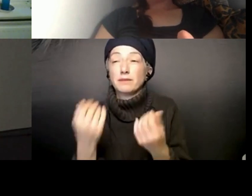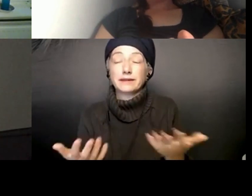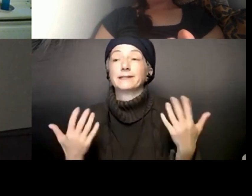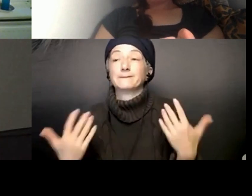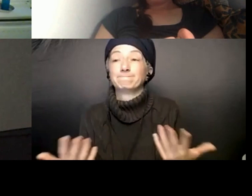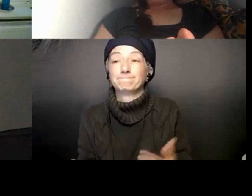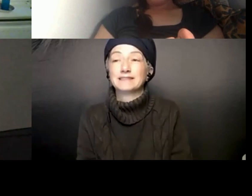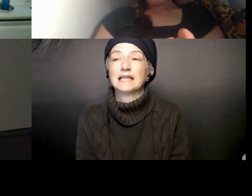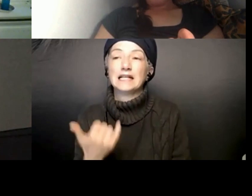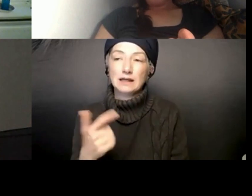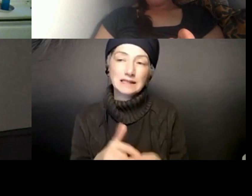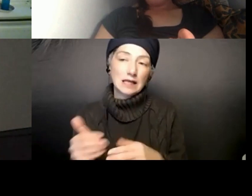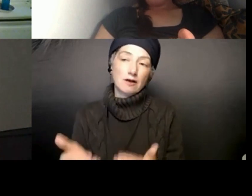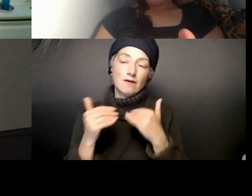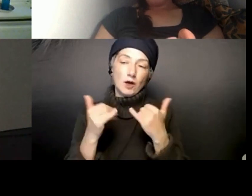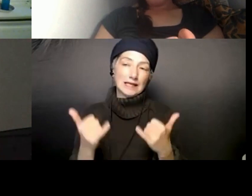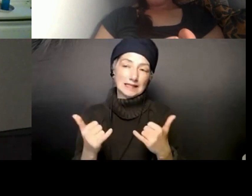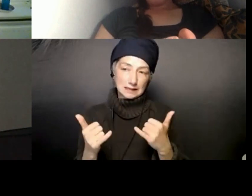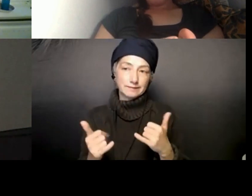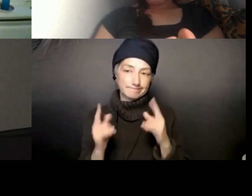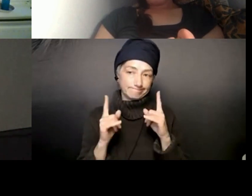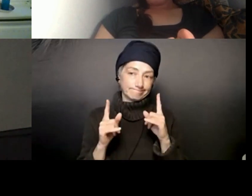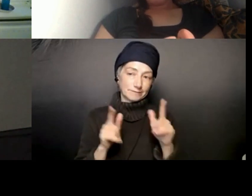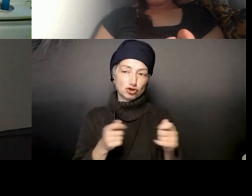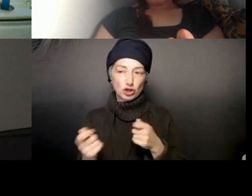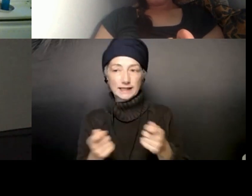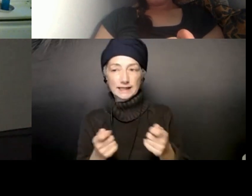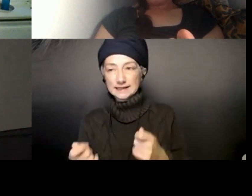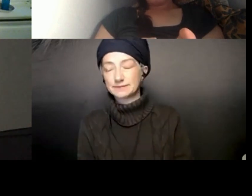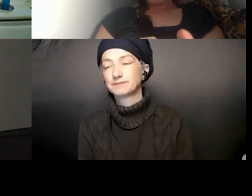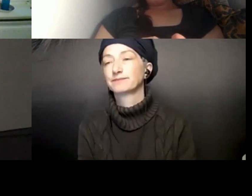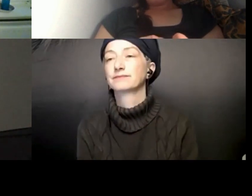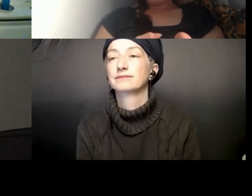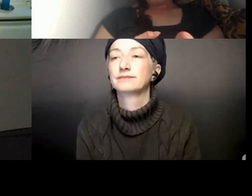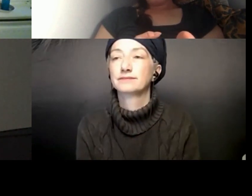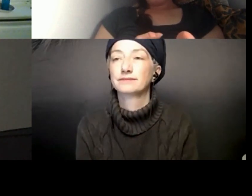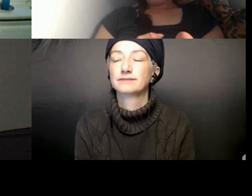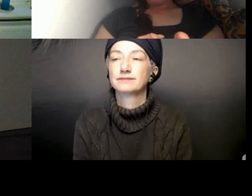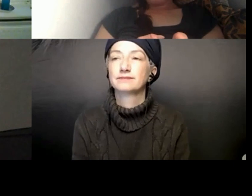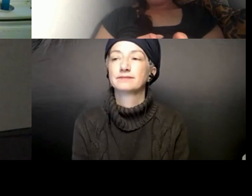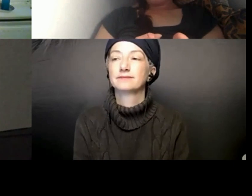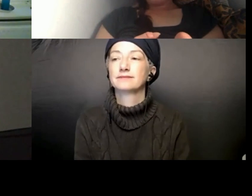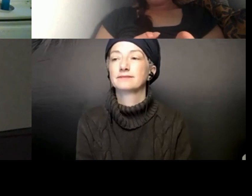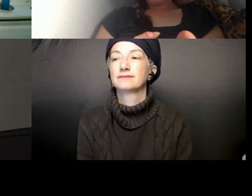So I thought: Okay, we start the Q&A now and give a bit of space to the shyness.